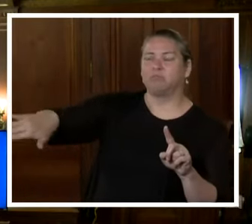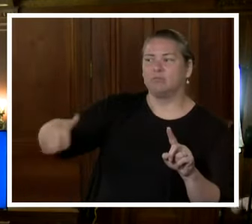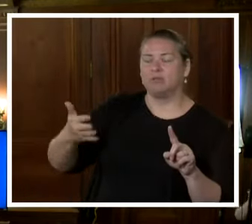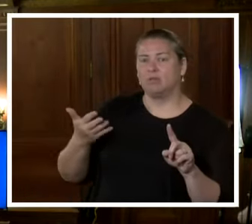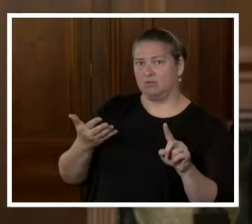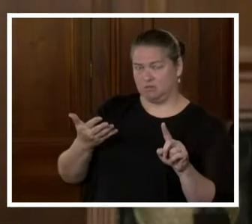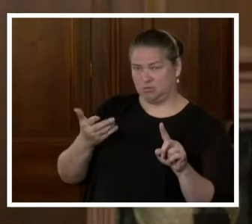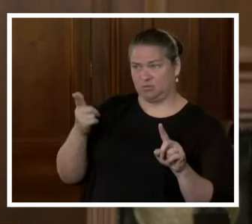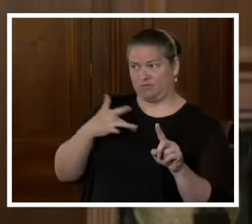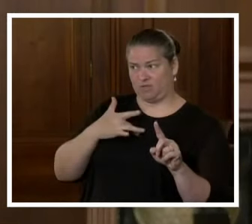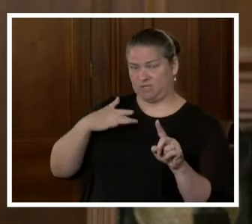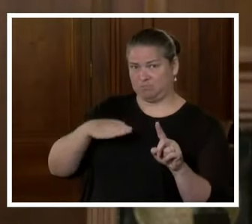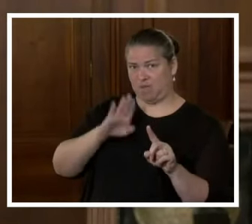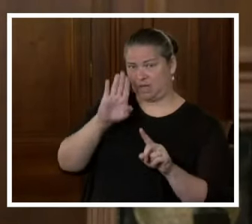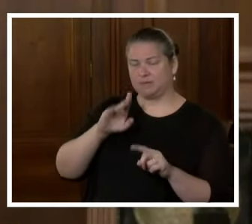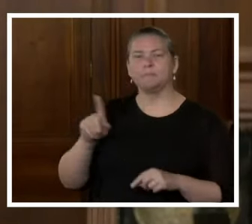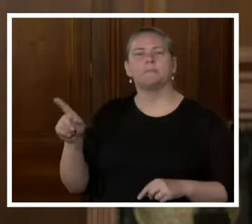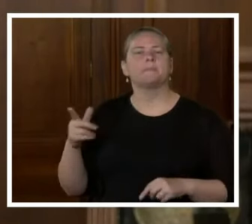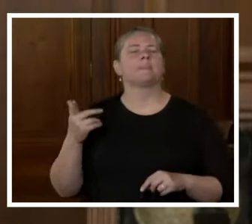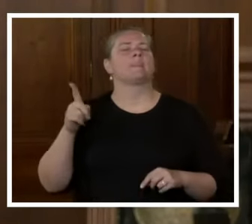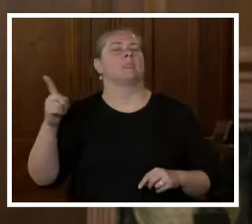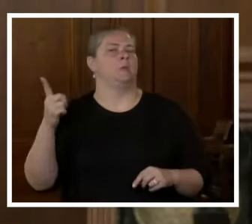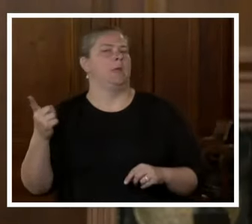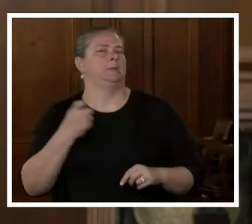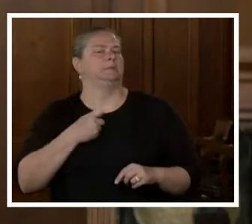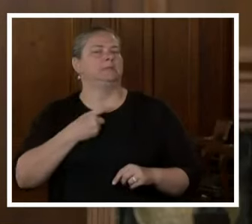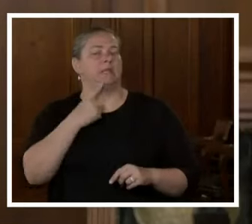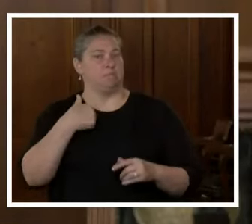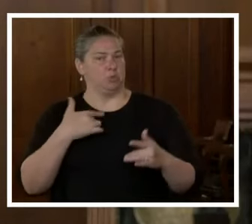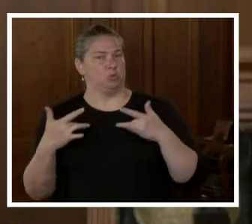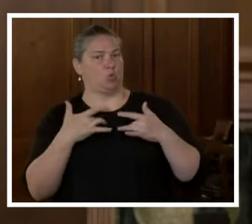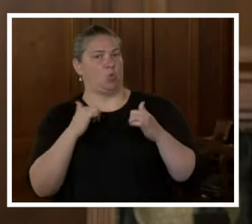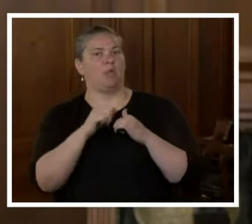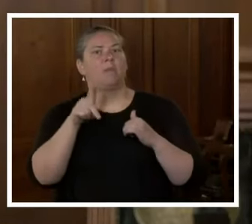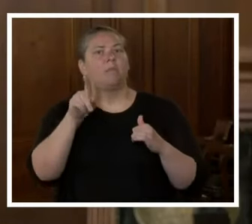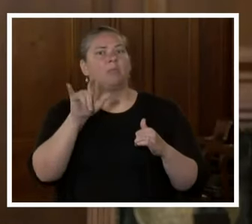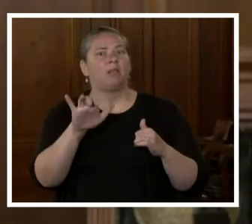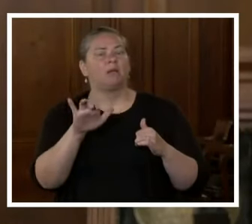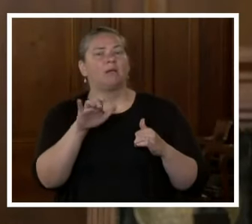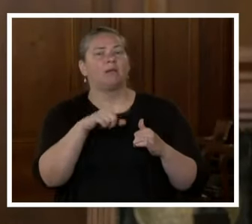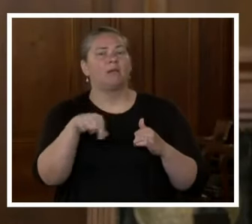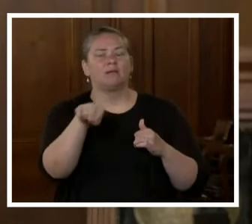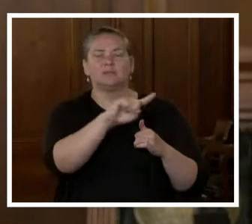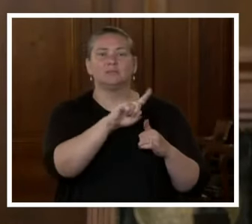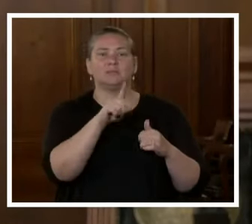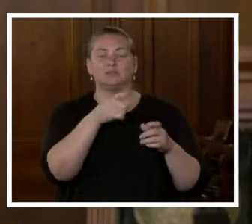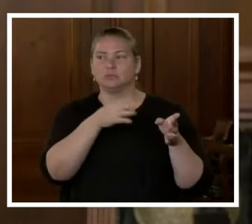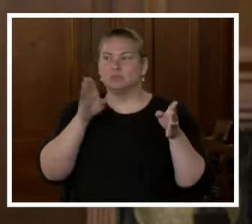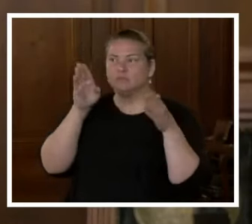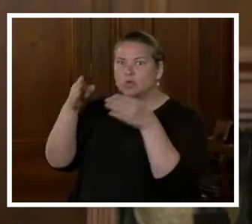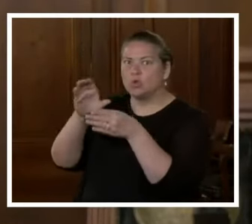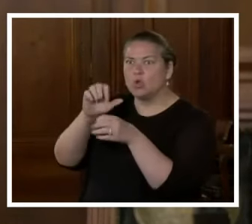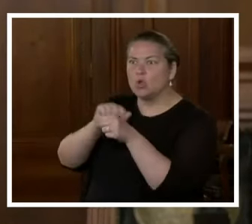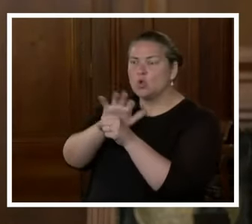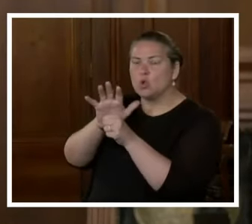DISPROPORTIONATELY IMPACTING OUR BLACK AND AFRICAN-AMERICAN POPULATION, I THINK WE'VE GOT TO